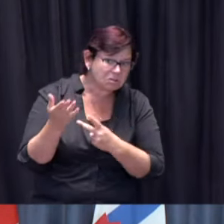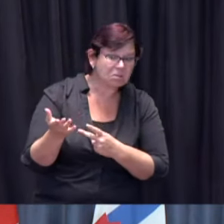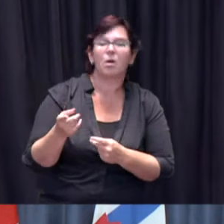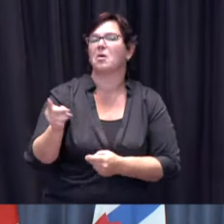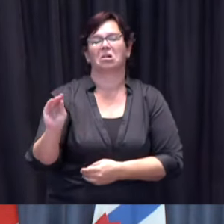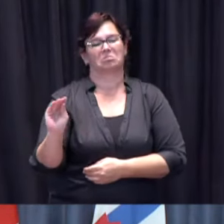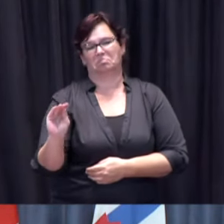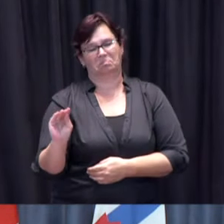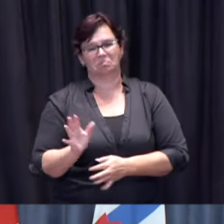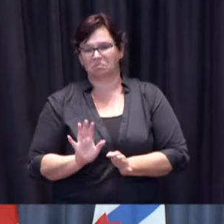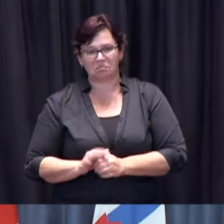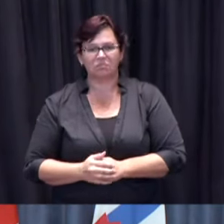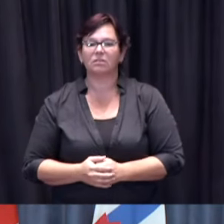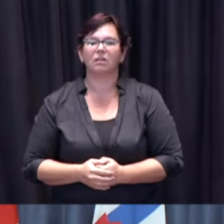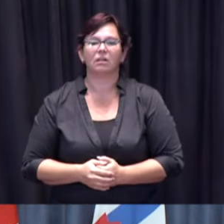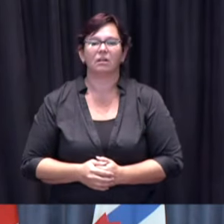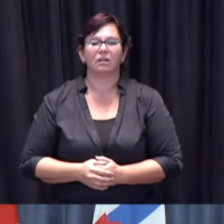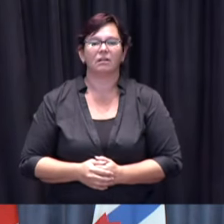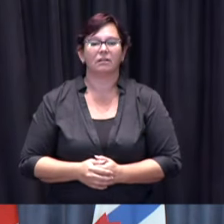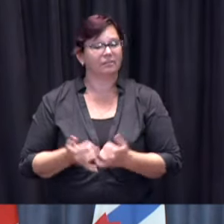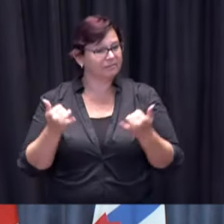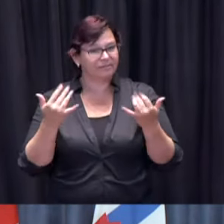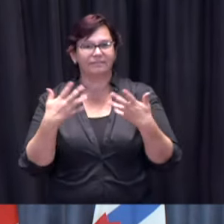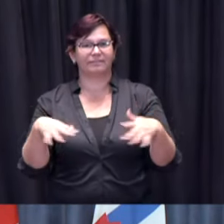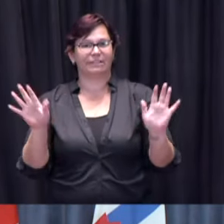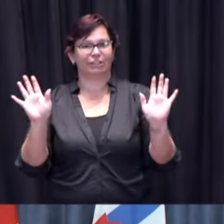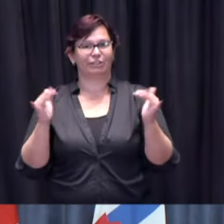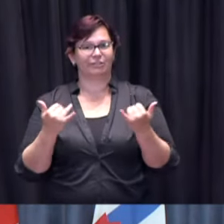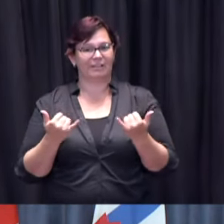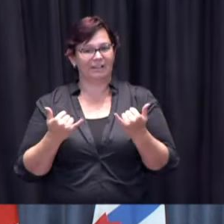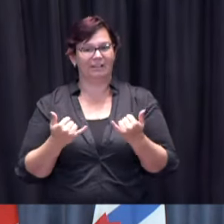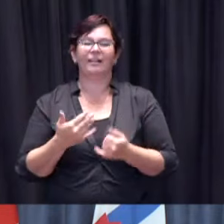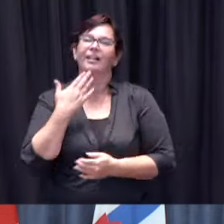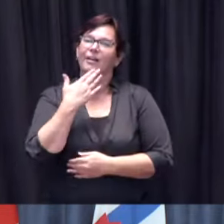Lawvin: Okay that's it for today thanks everybody have a good day.